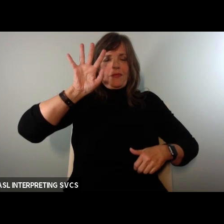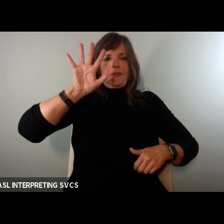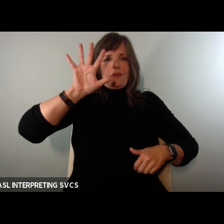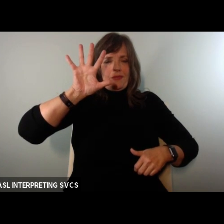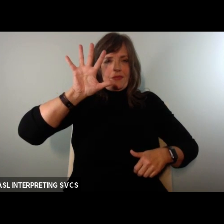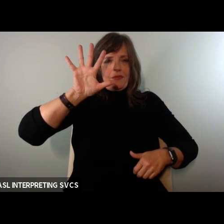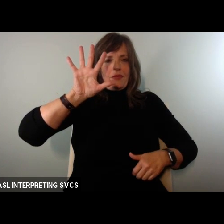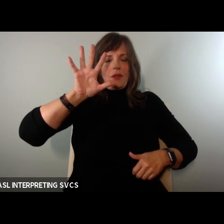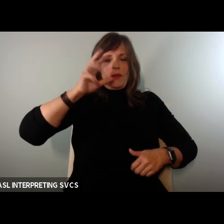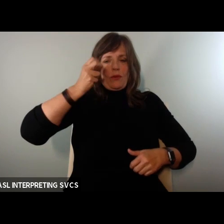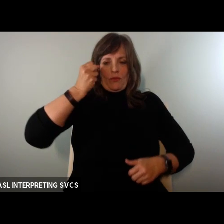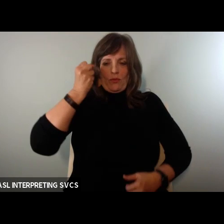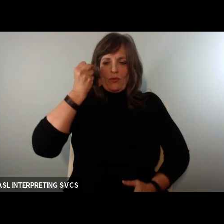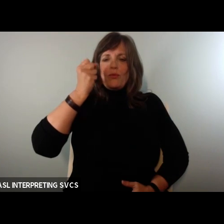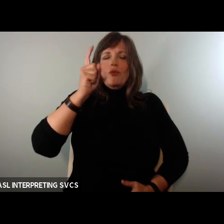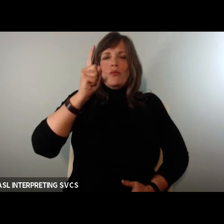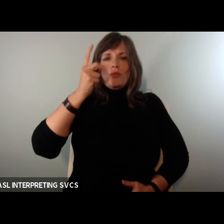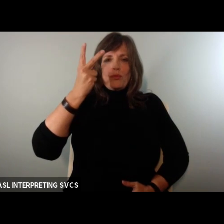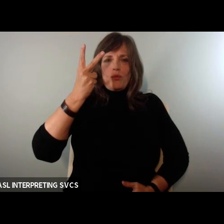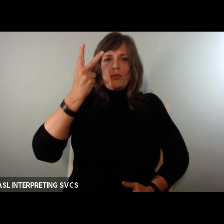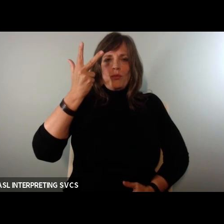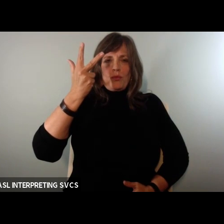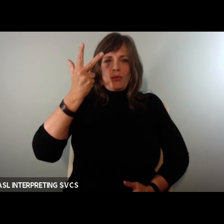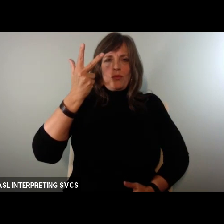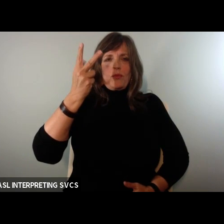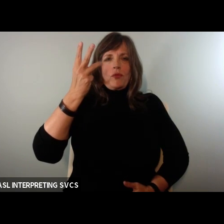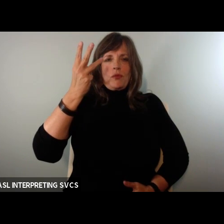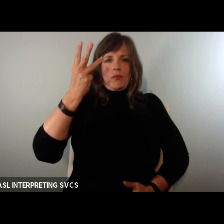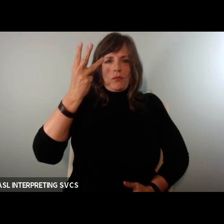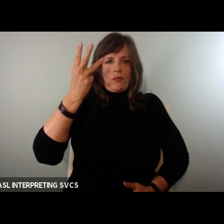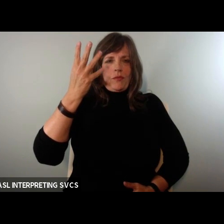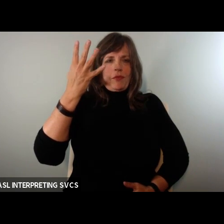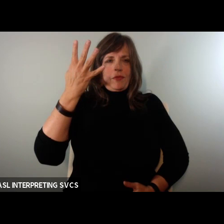Hold, five, four, three, two, one.